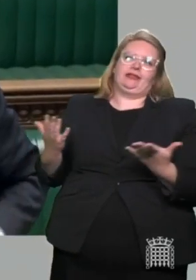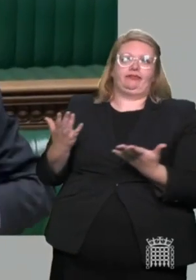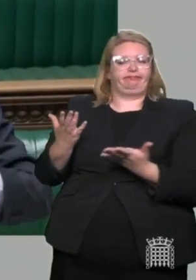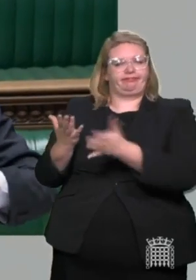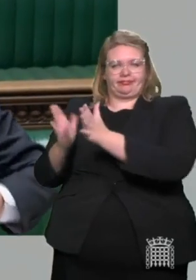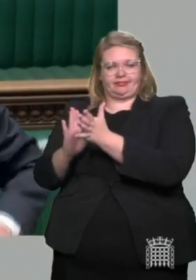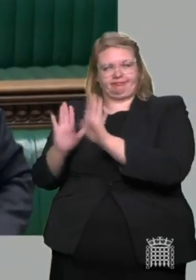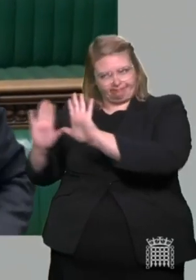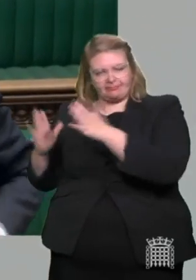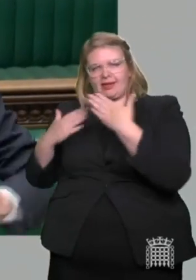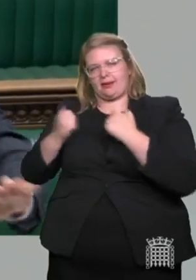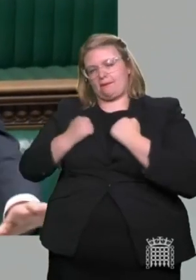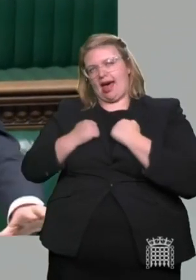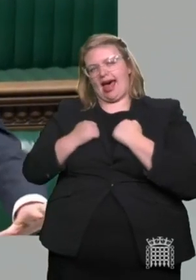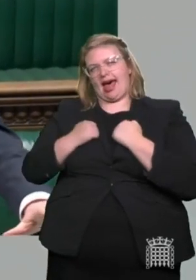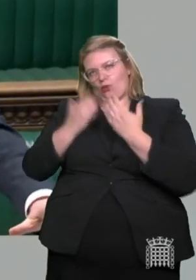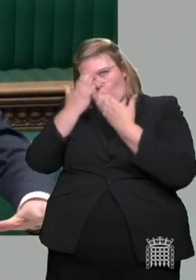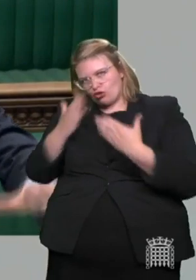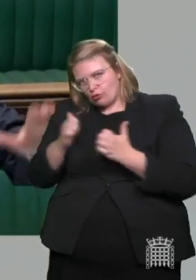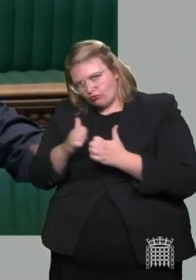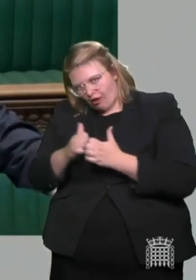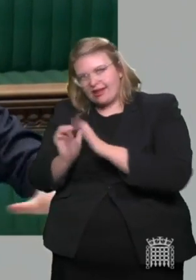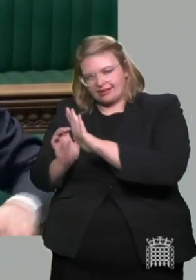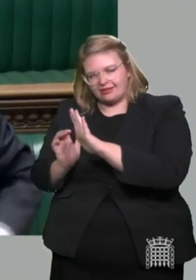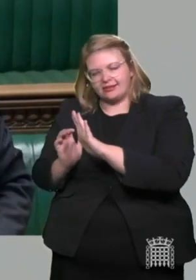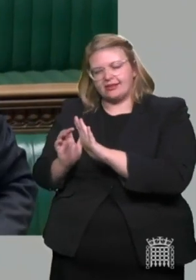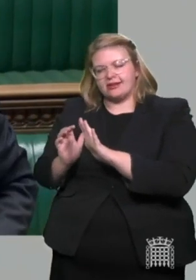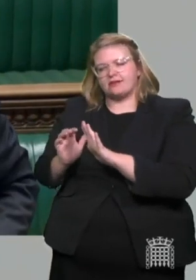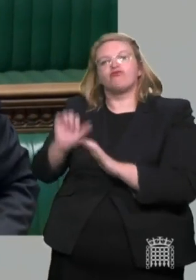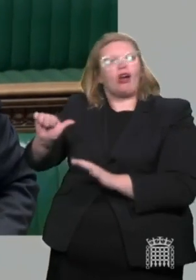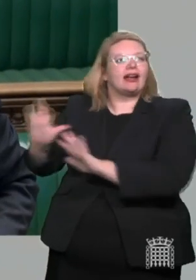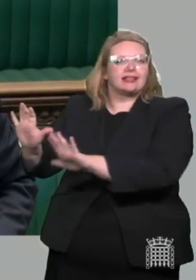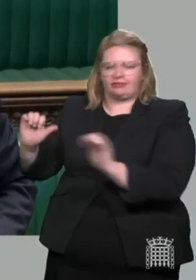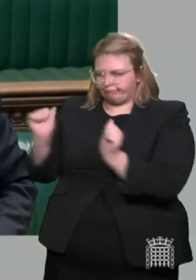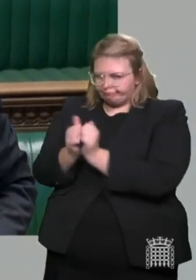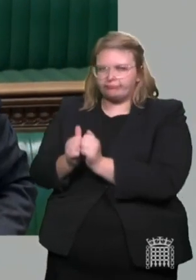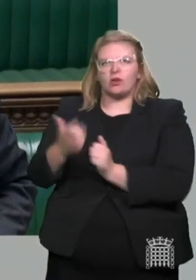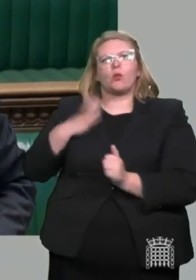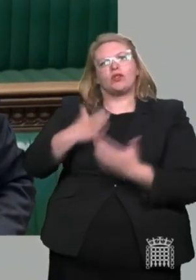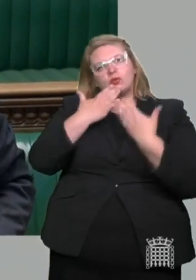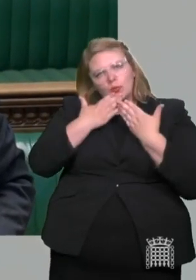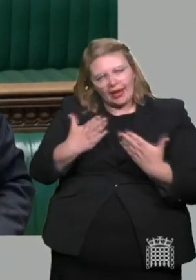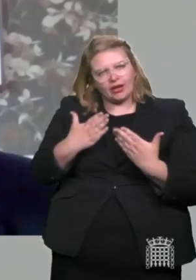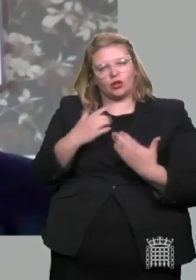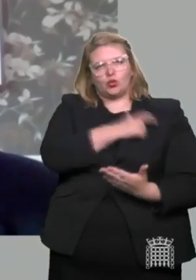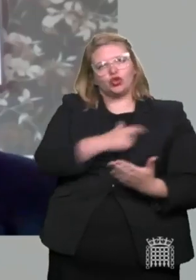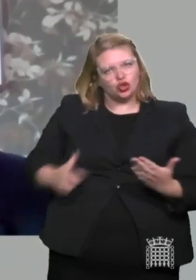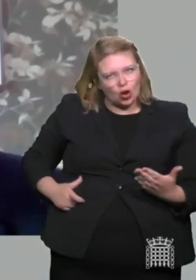[Interruption.] Hang on. He is right to want to thank all the staff of Doncaster Royal Infirmary